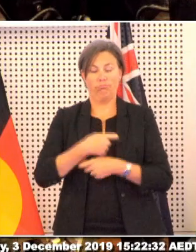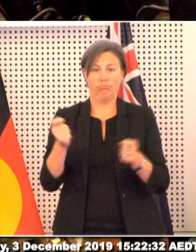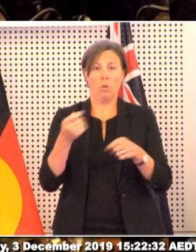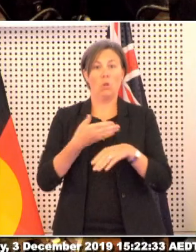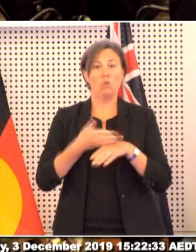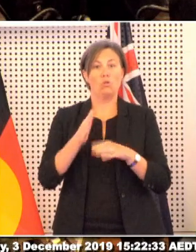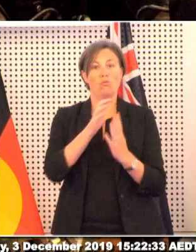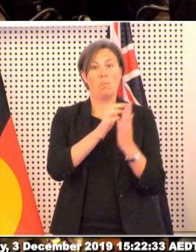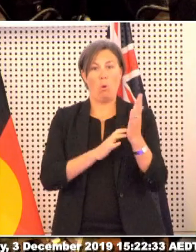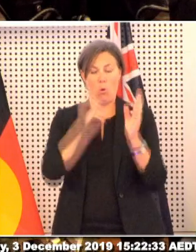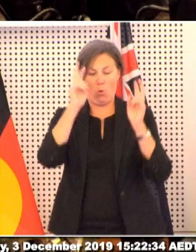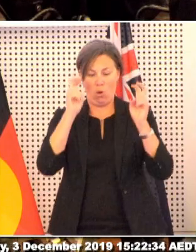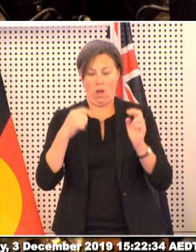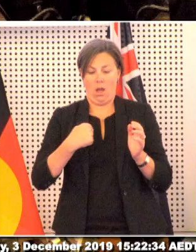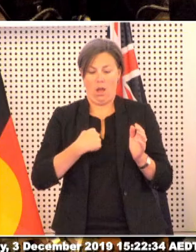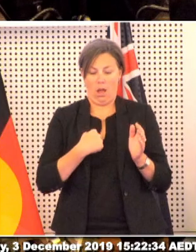Scared to Come Out of My Room.